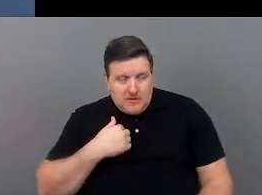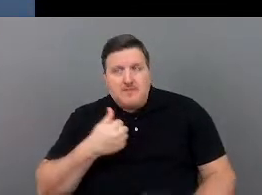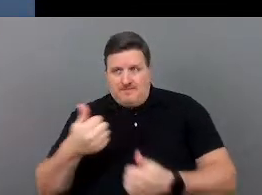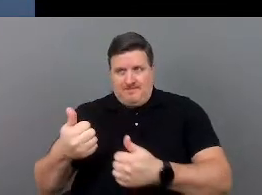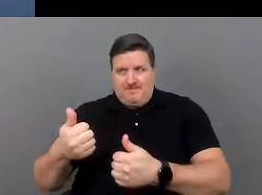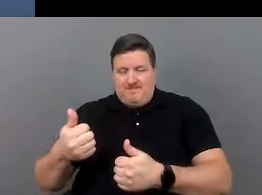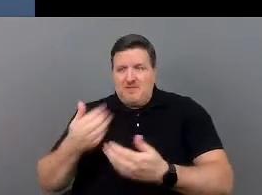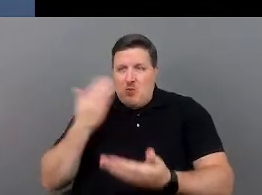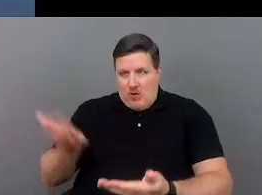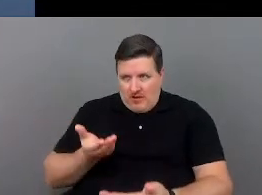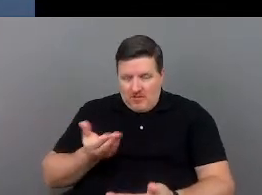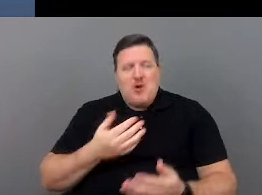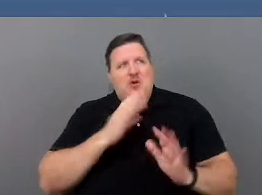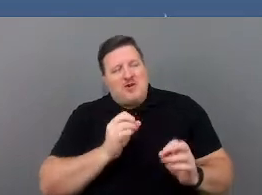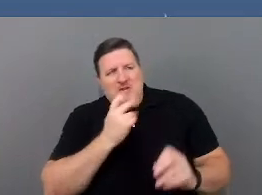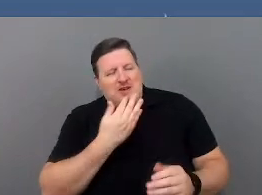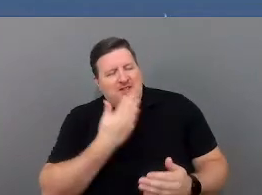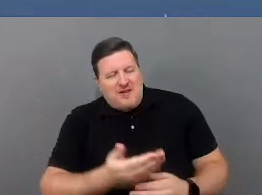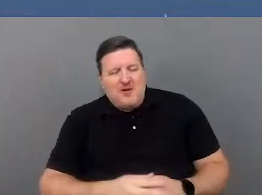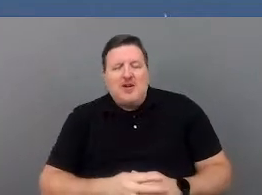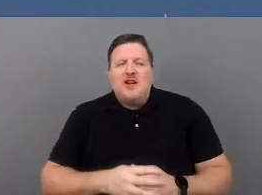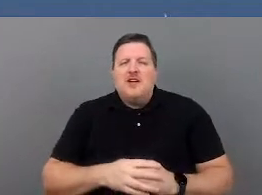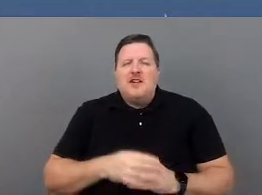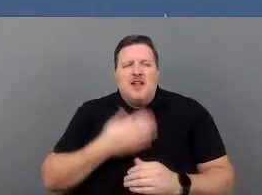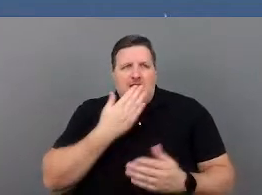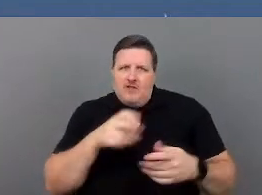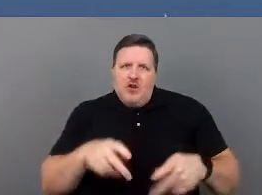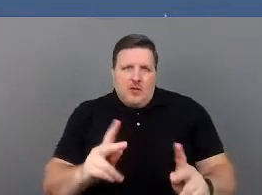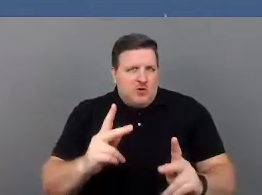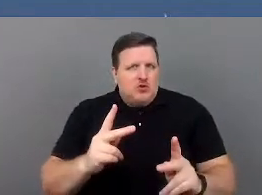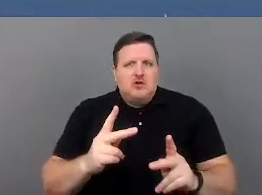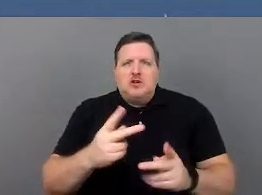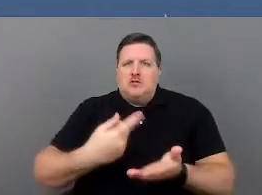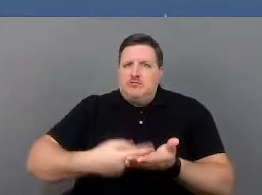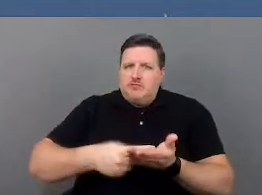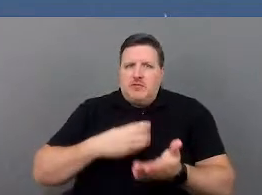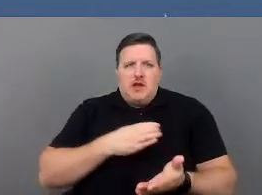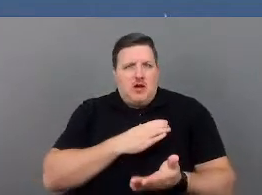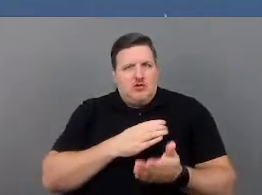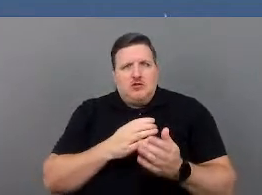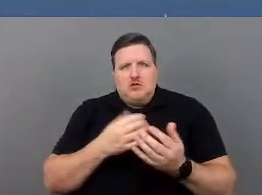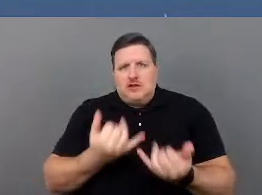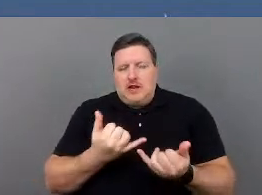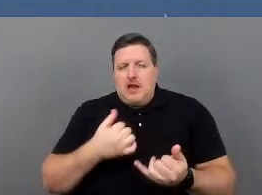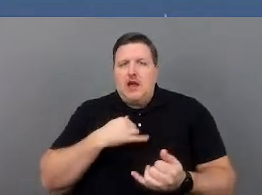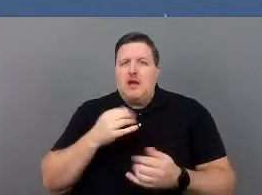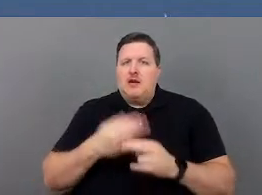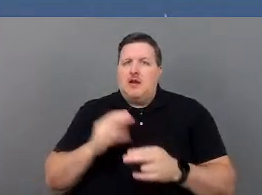OH, THANKS FOR THE OPPORTUNITY TO ADDRESS THE COUNCIL TODAY. I'M JULIAN McFAUL, TEACHER, SUMMER PROGRAM DIRECTOR, RESIDENT OF WARD 9.